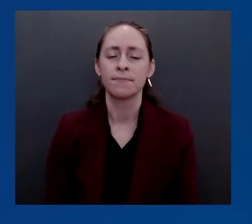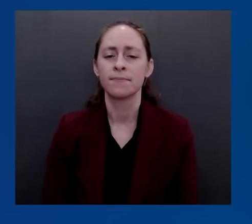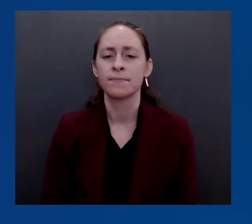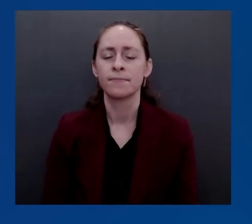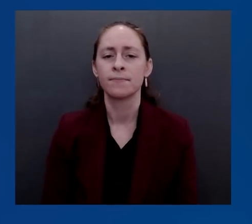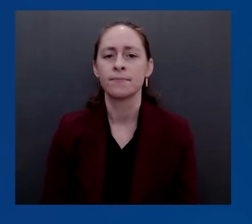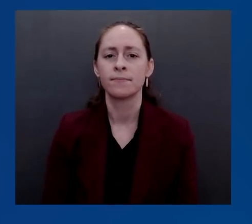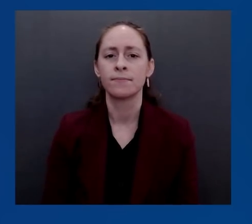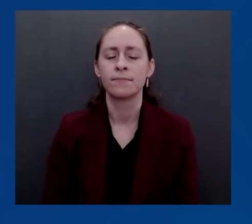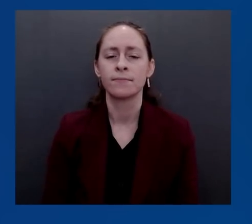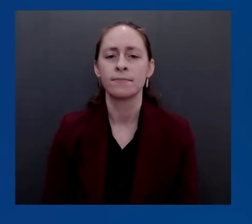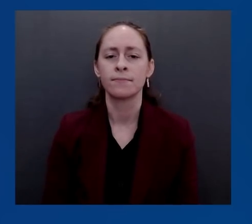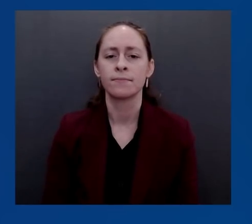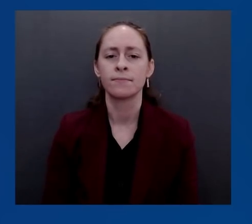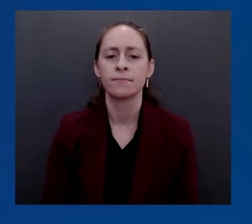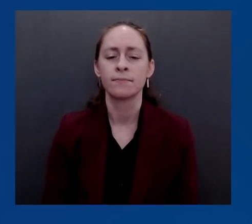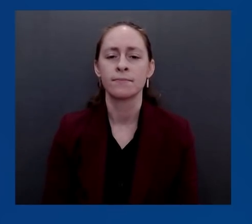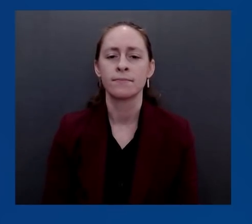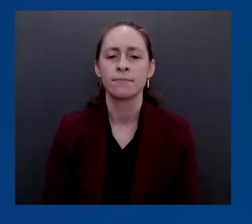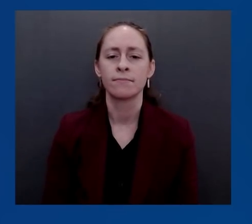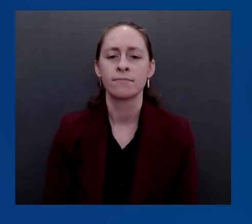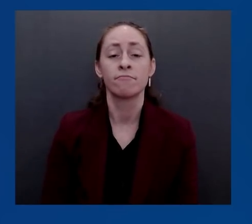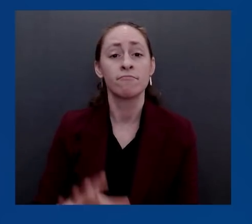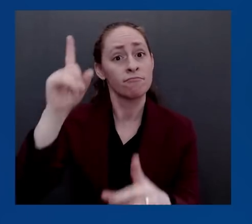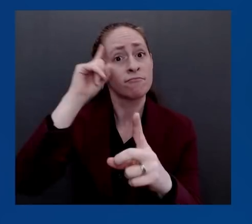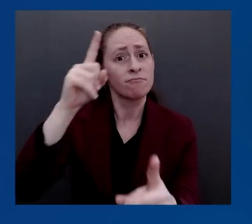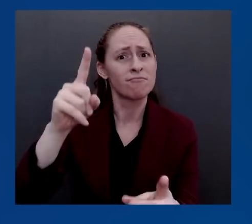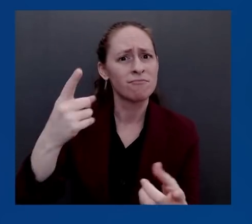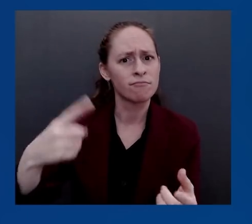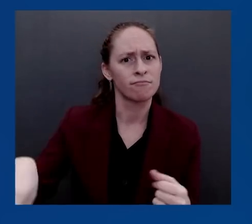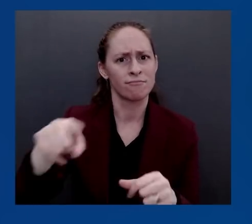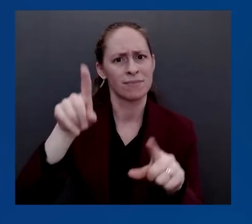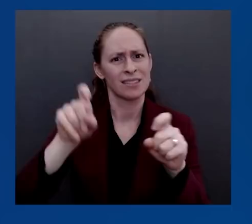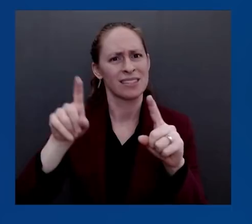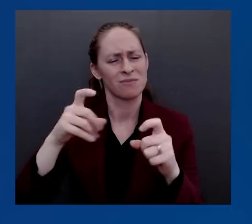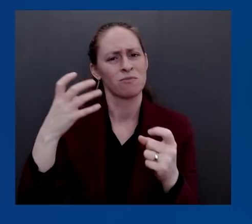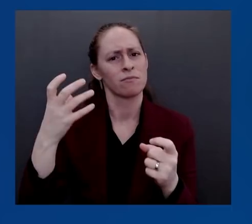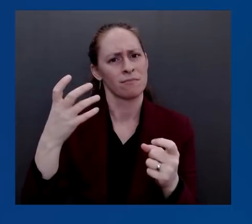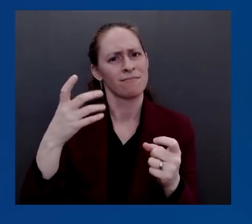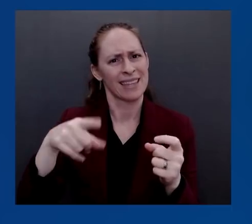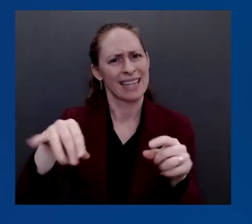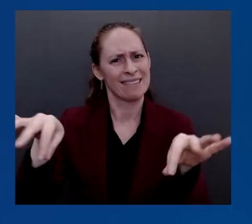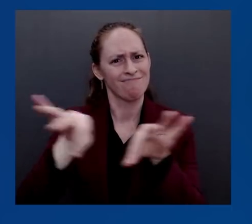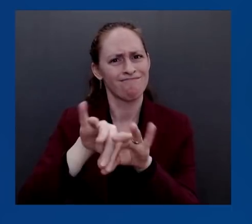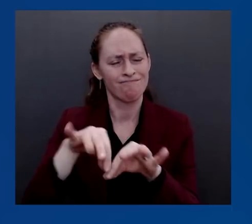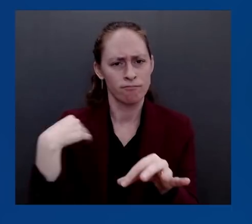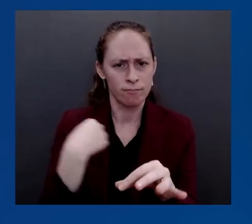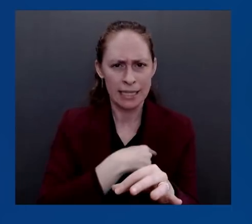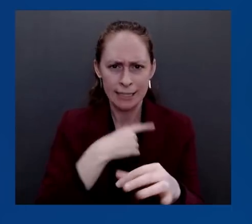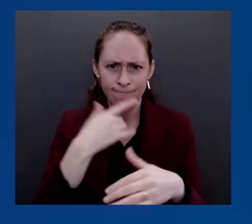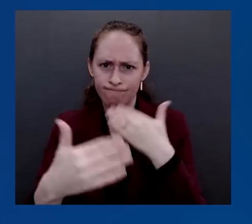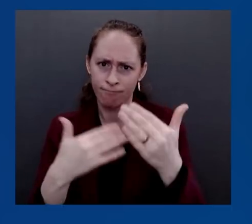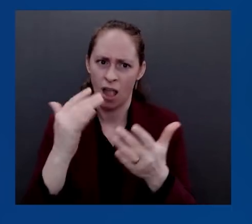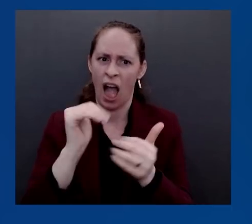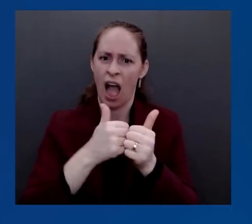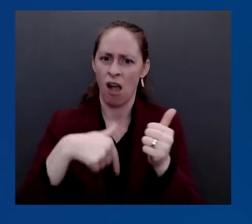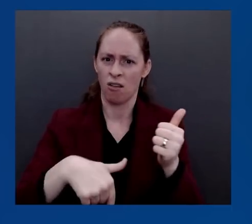and preparing for future testing needs. We're taking steps now to sustain and expand the domestic testing capacity in this country,